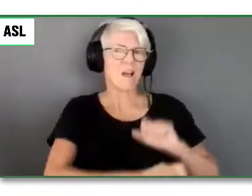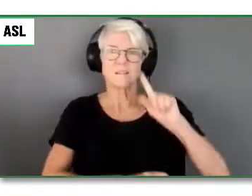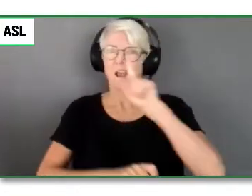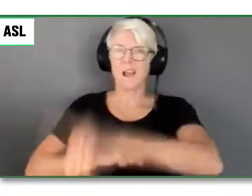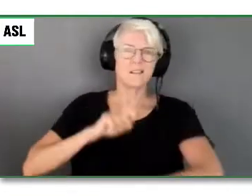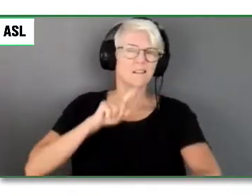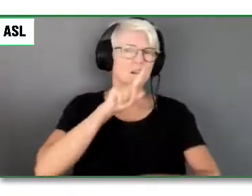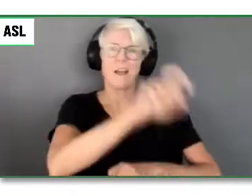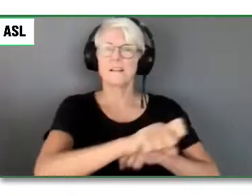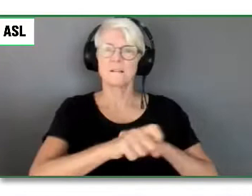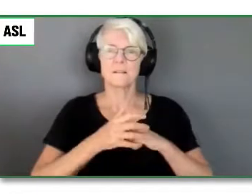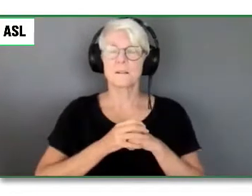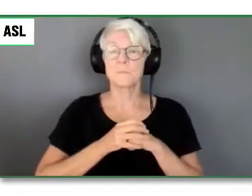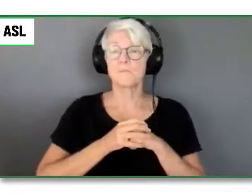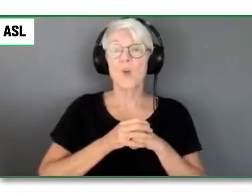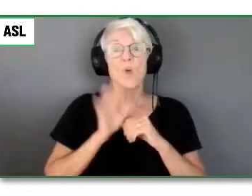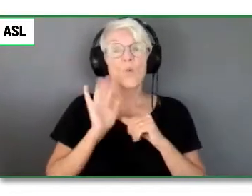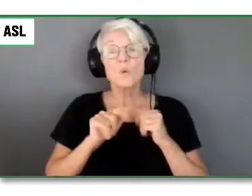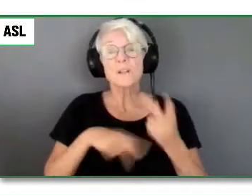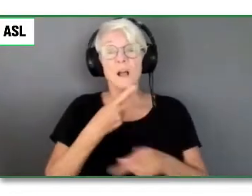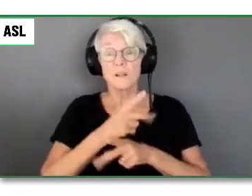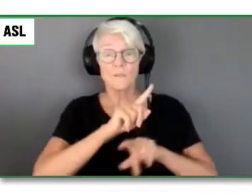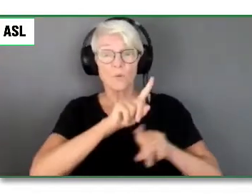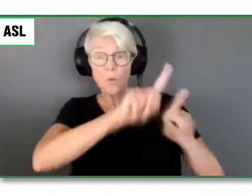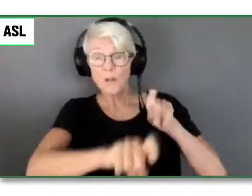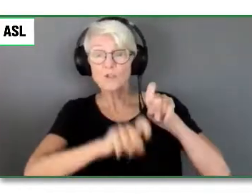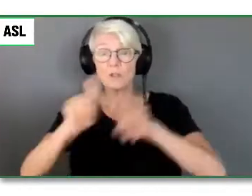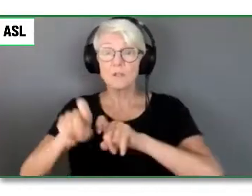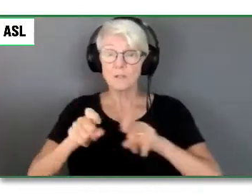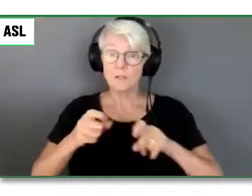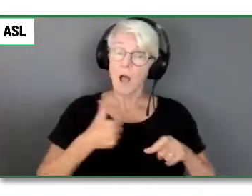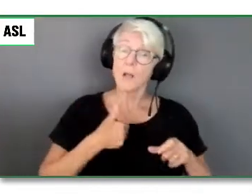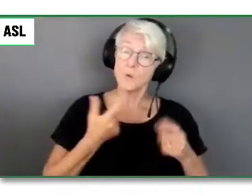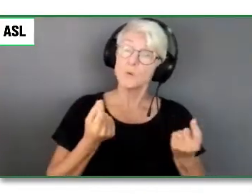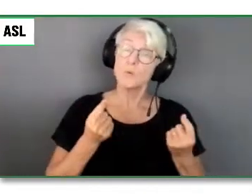These are the questions I often asked when I was trying to challenge people's